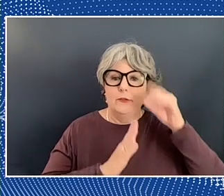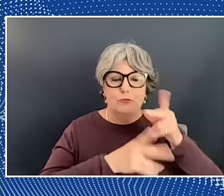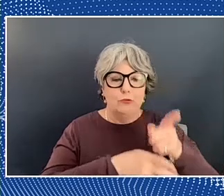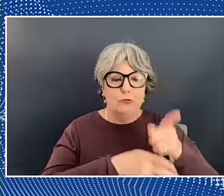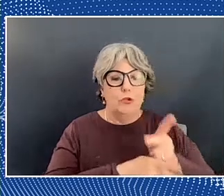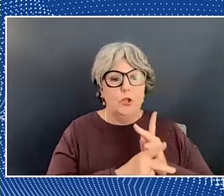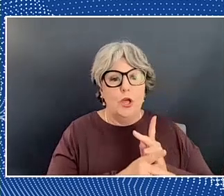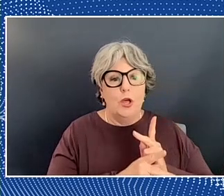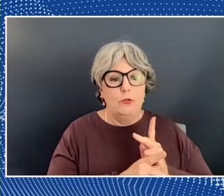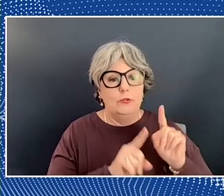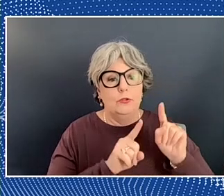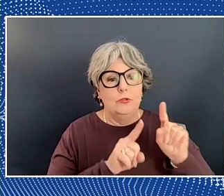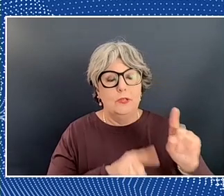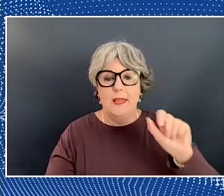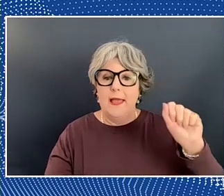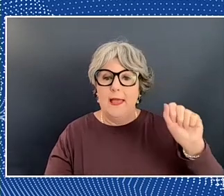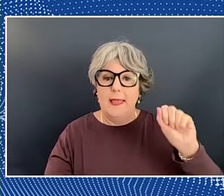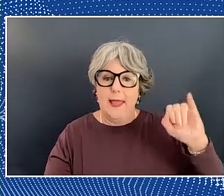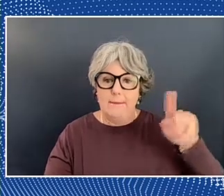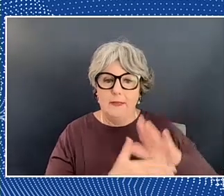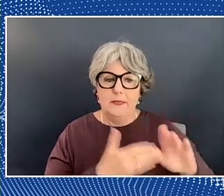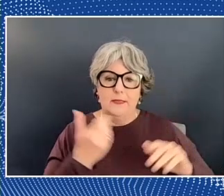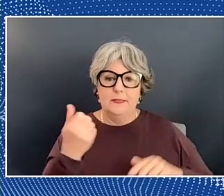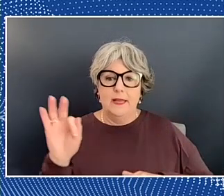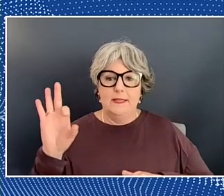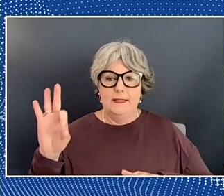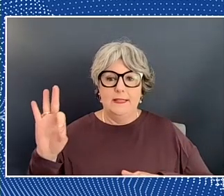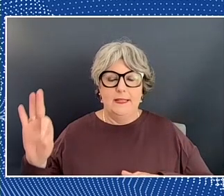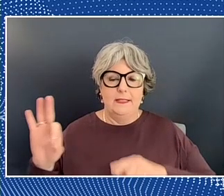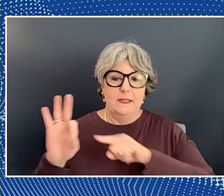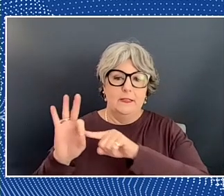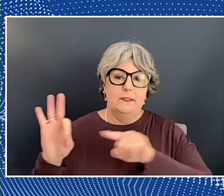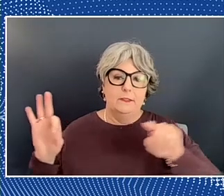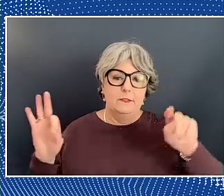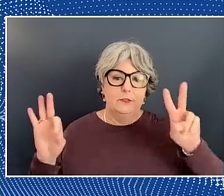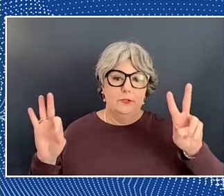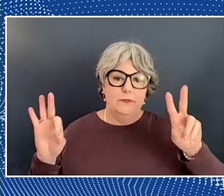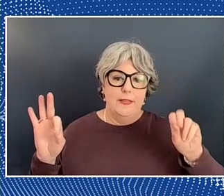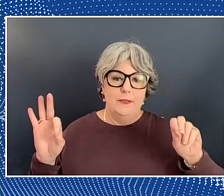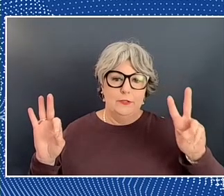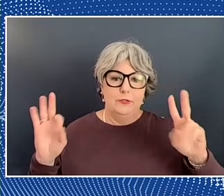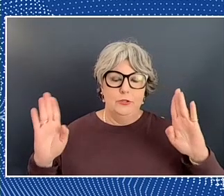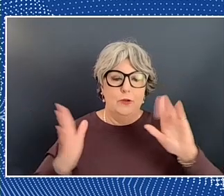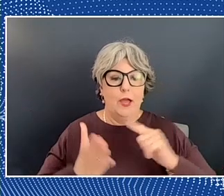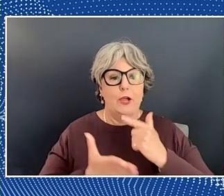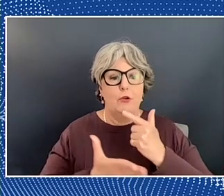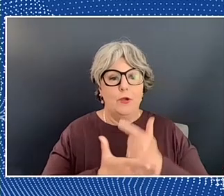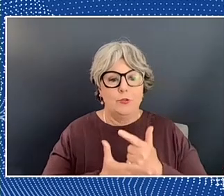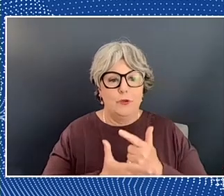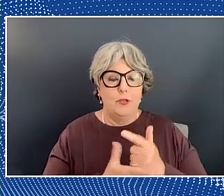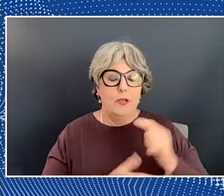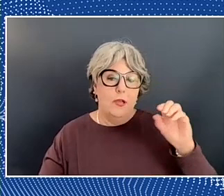AIP from 1999 to 2002. I graduated in '02 with a degree in